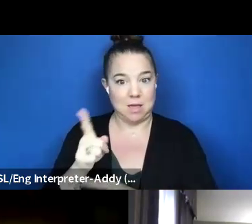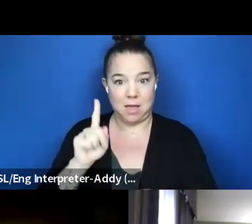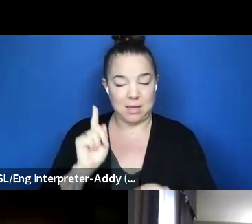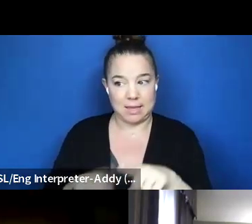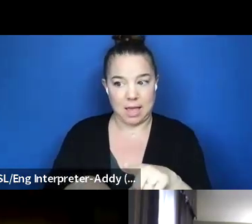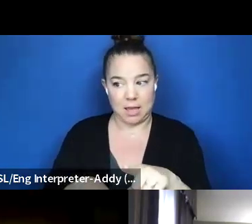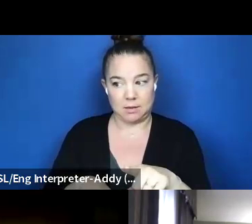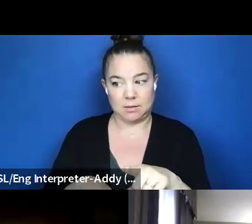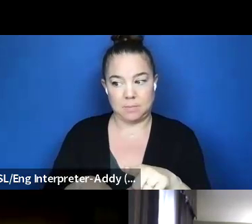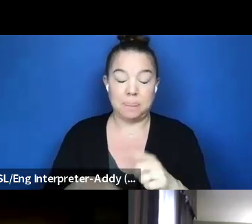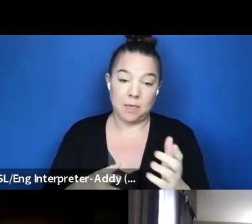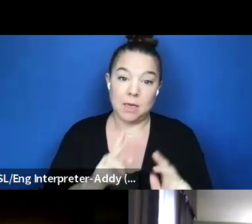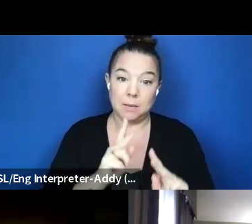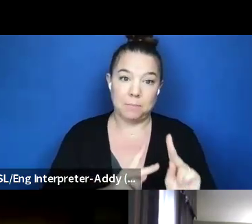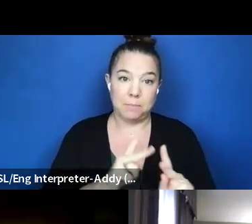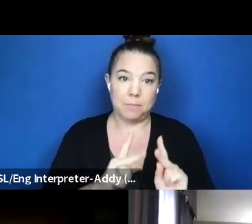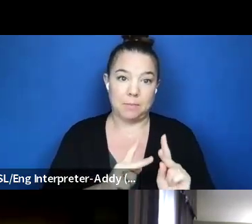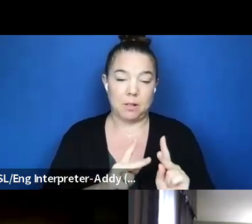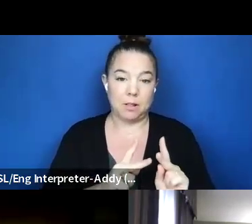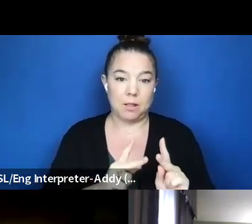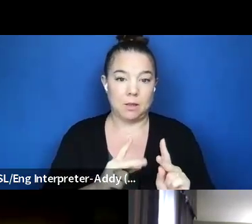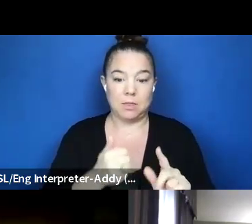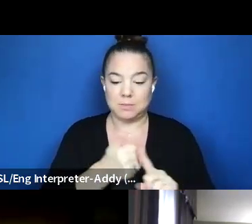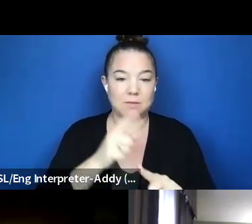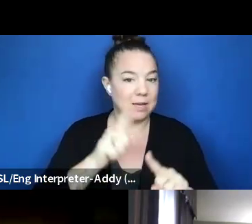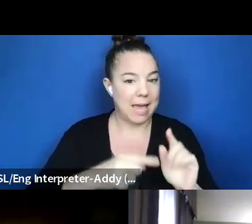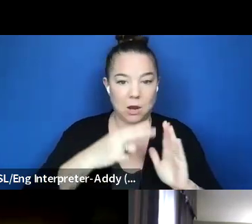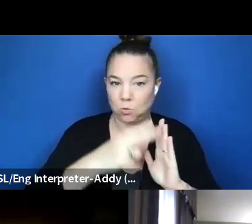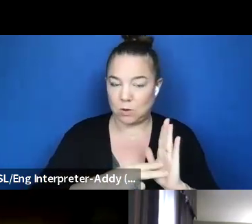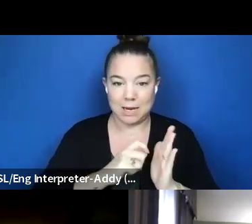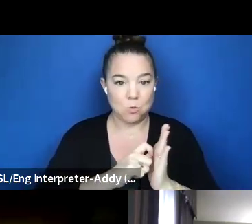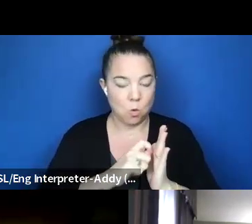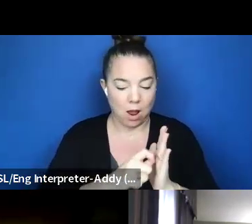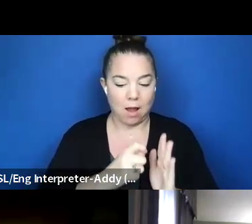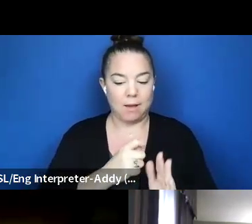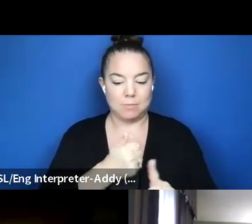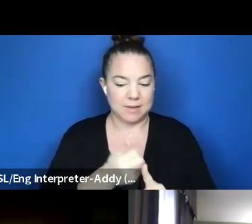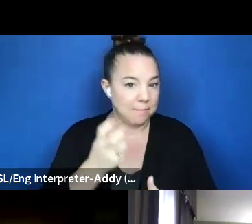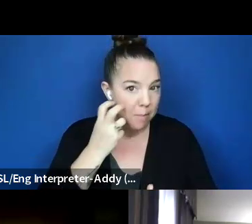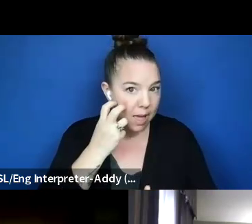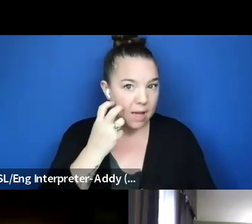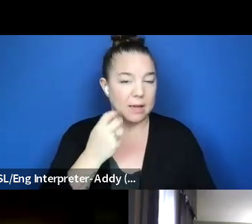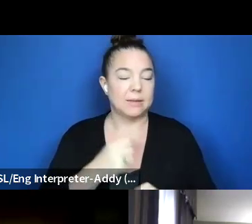Adeleigh Belyeu: especially those that either could not read or write, or were blind, or Adeleigh Belyeu: had